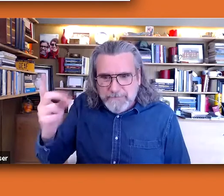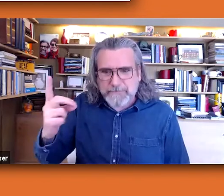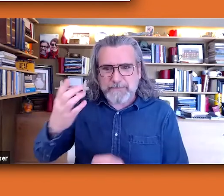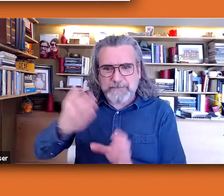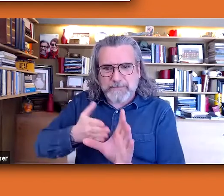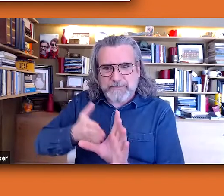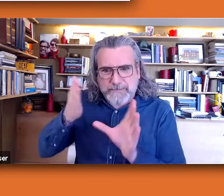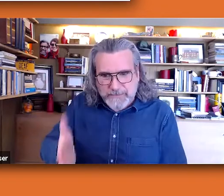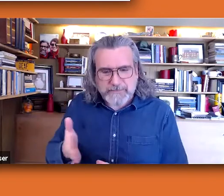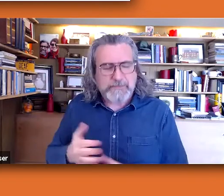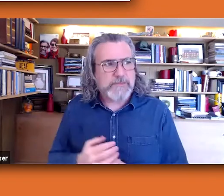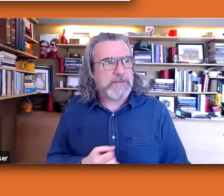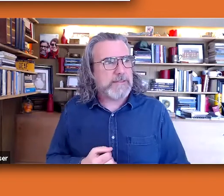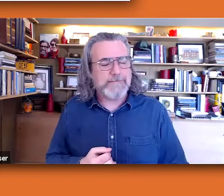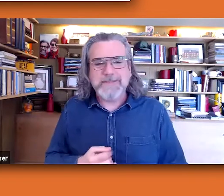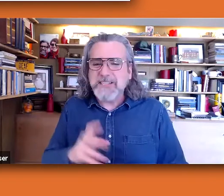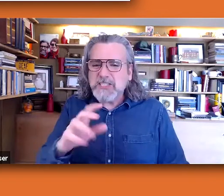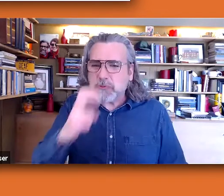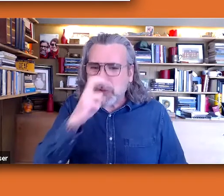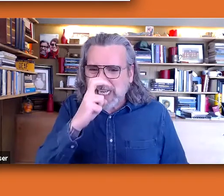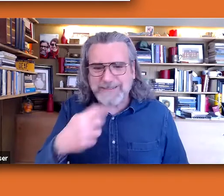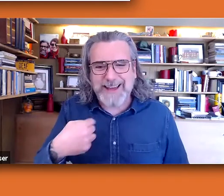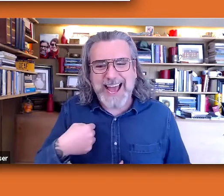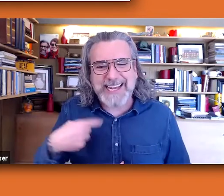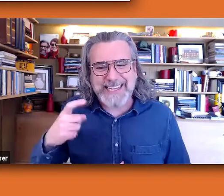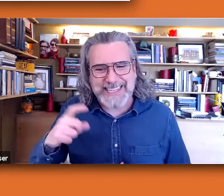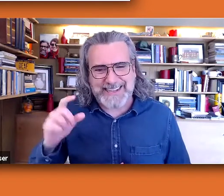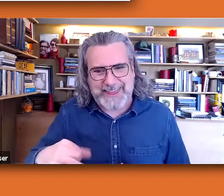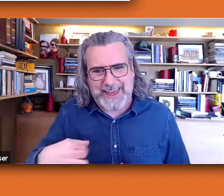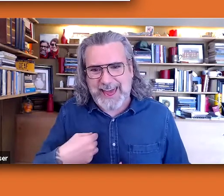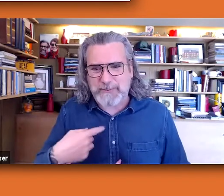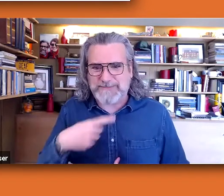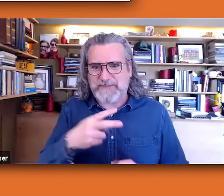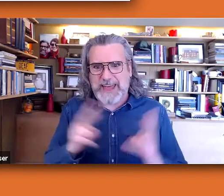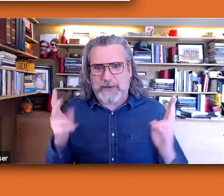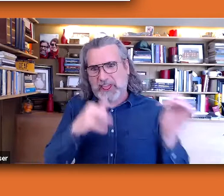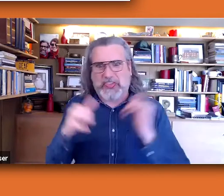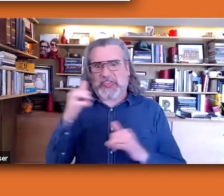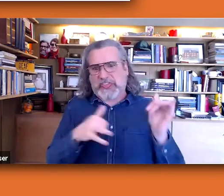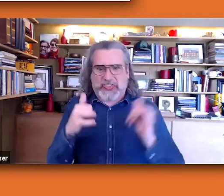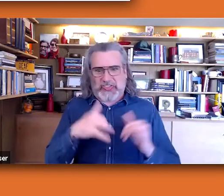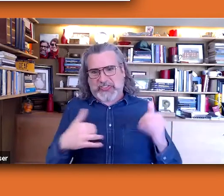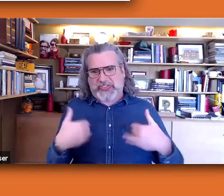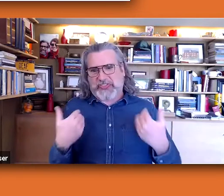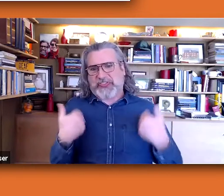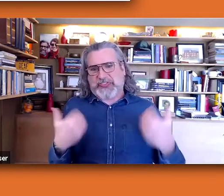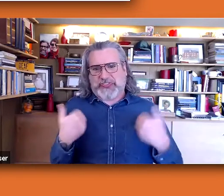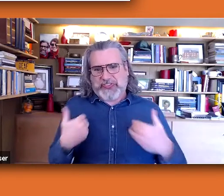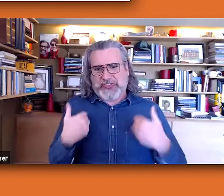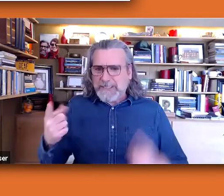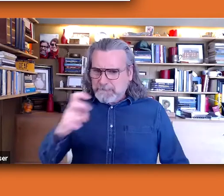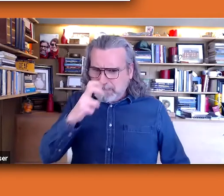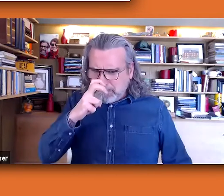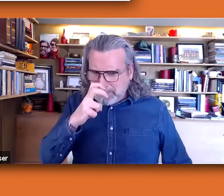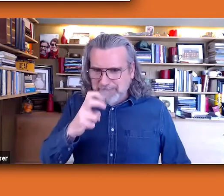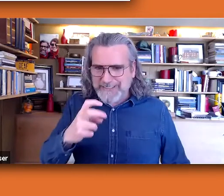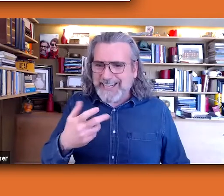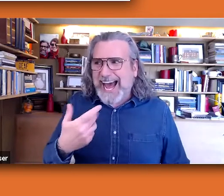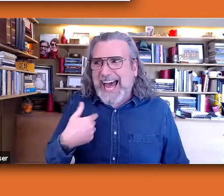a deaf psychologist with a PhD, and she was very strict and I needed that. I wasn't taking things very seriously when I was that young,